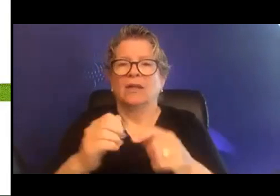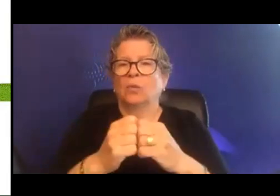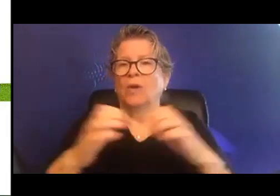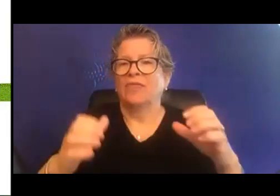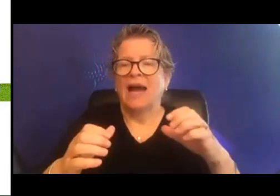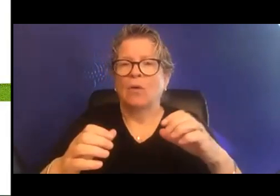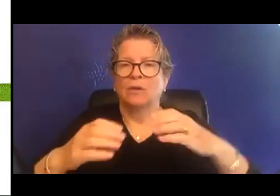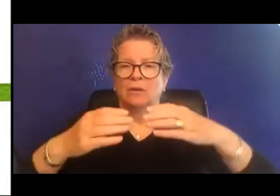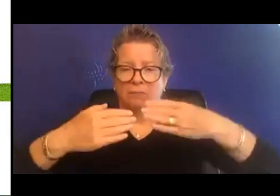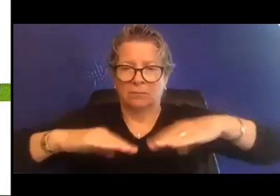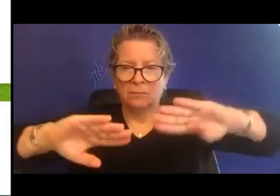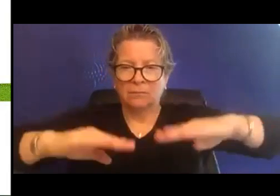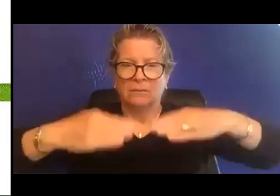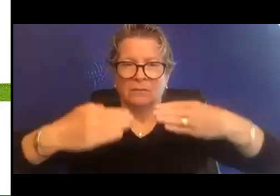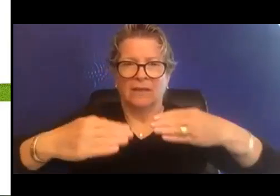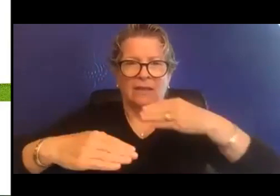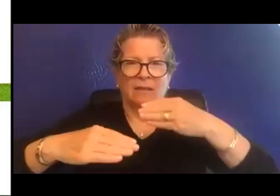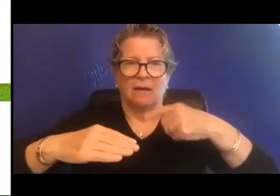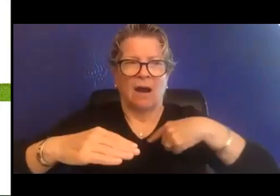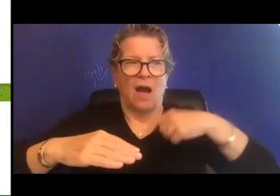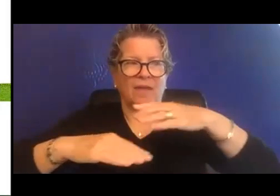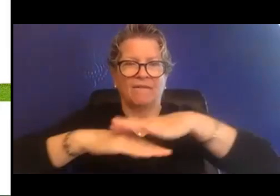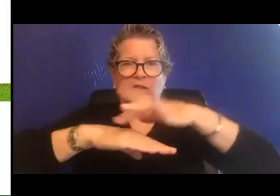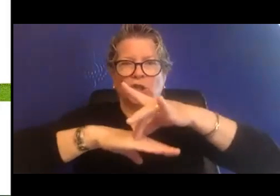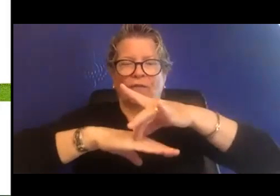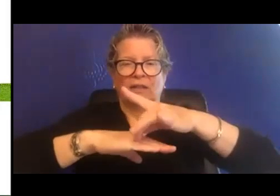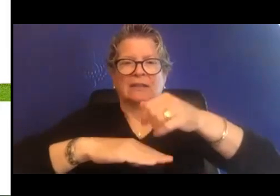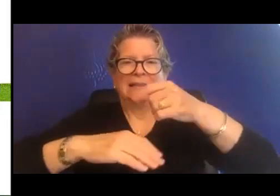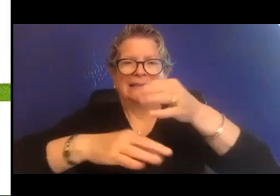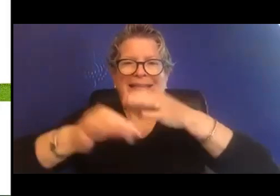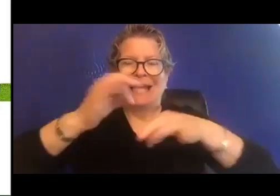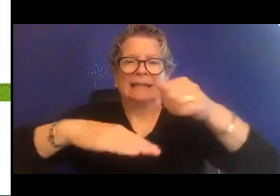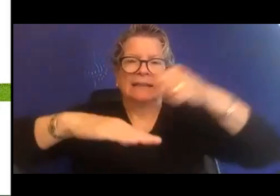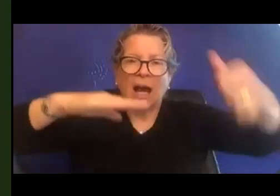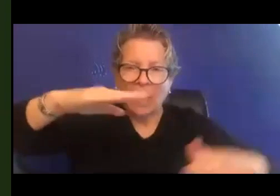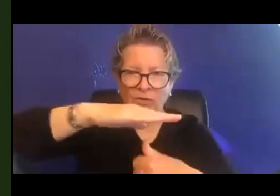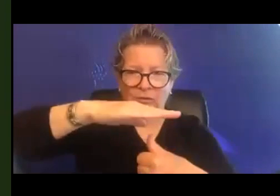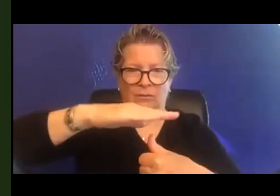connections and open cut pipe.